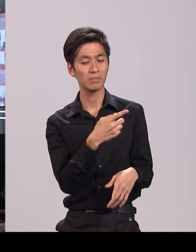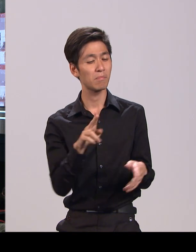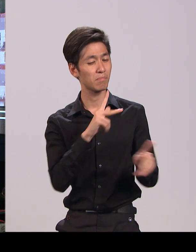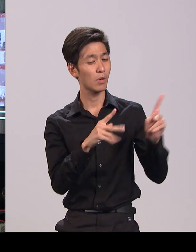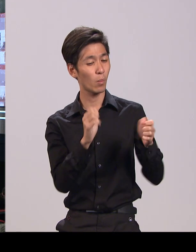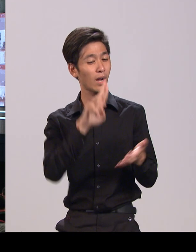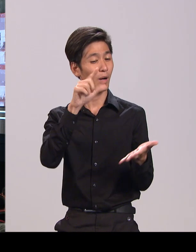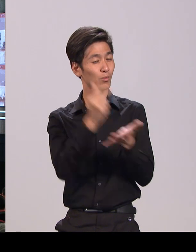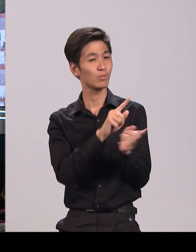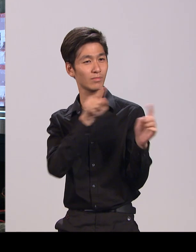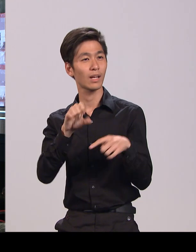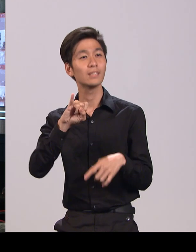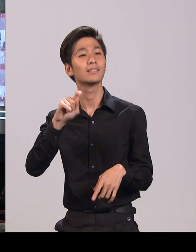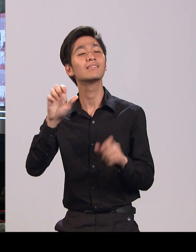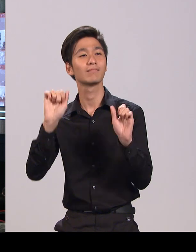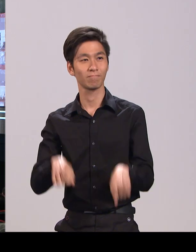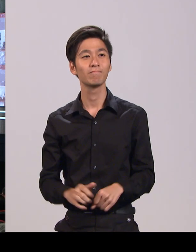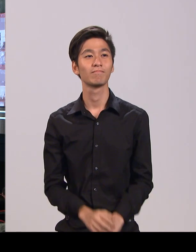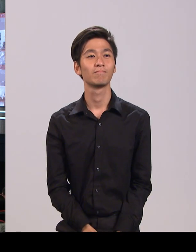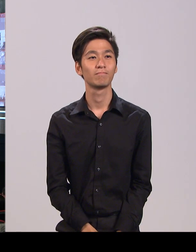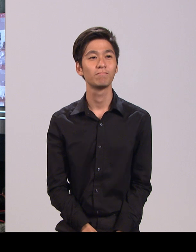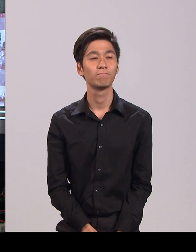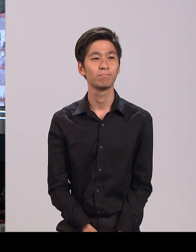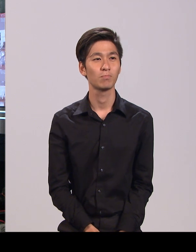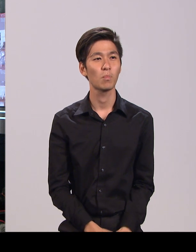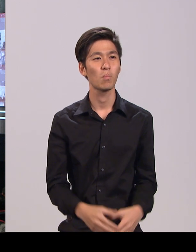and we'll have more startups to occupy incubators like Block 71.